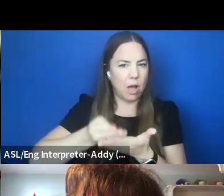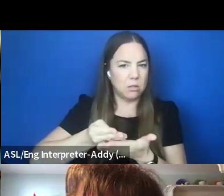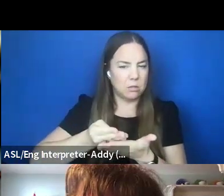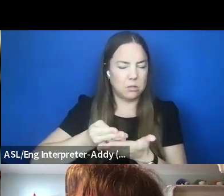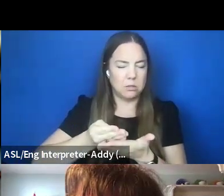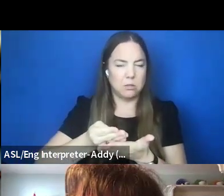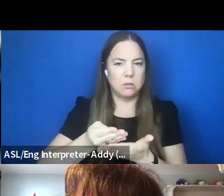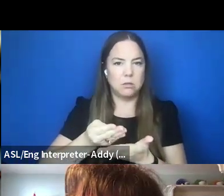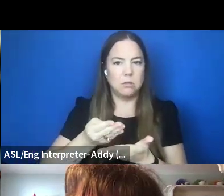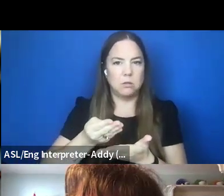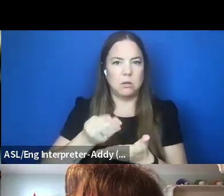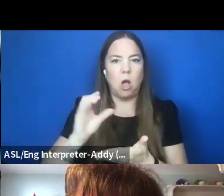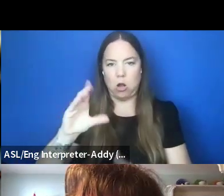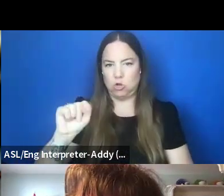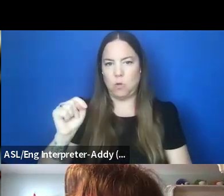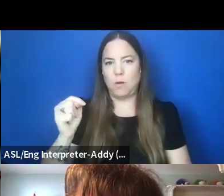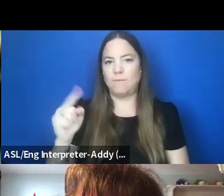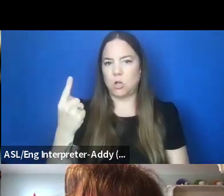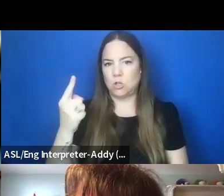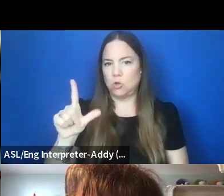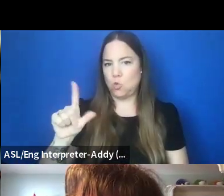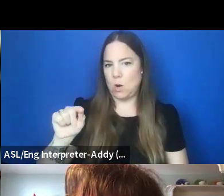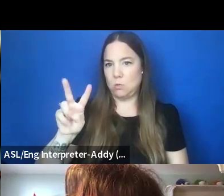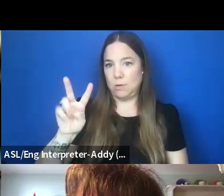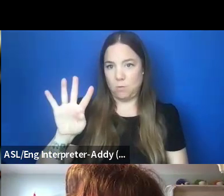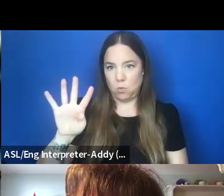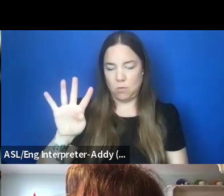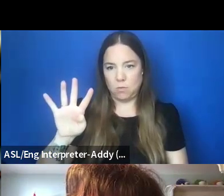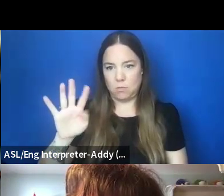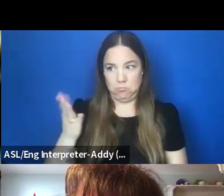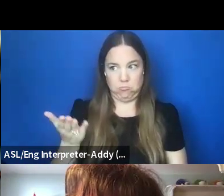Brooke Wilson: on October one of 2024. Brooke Wilson: So in less than a month.